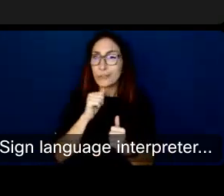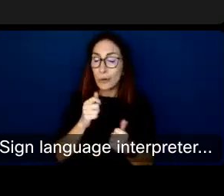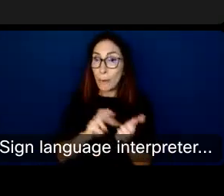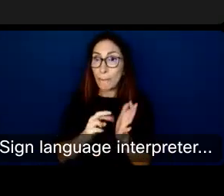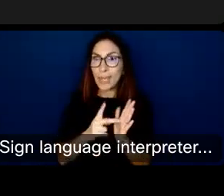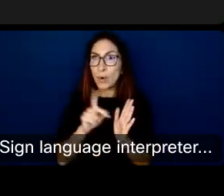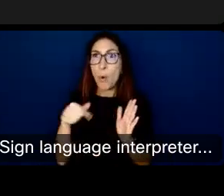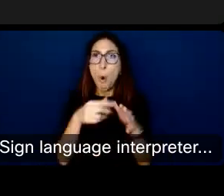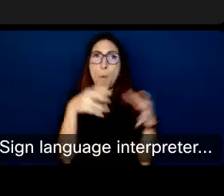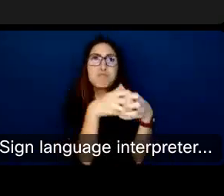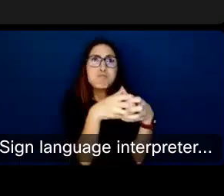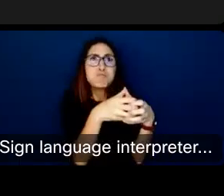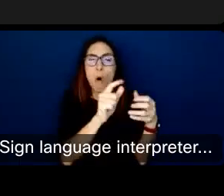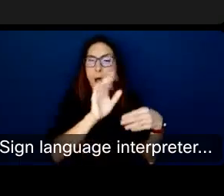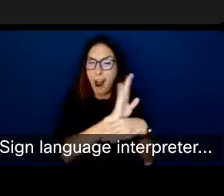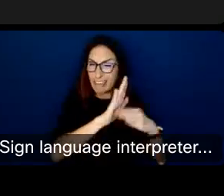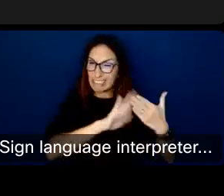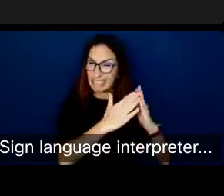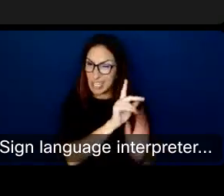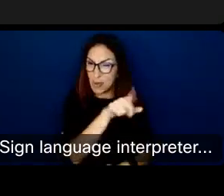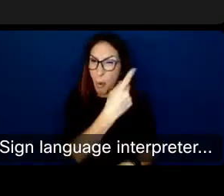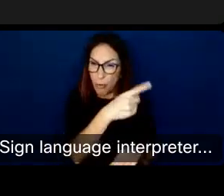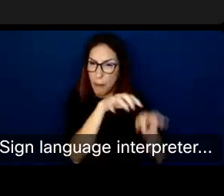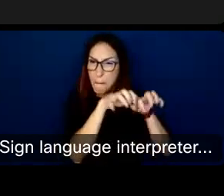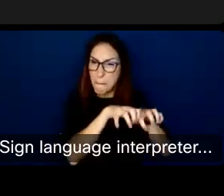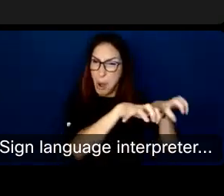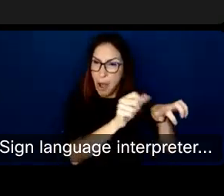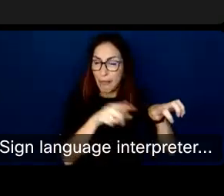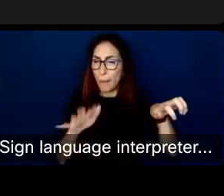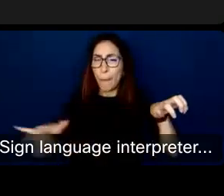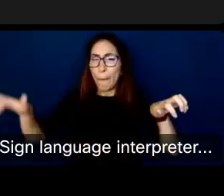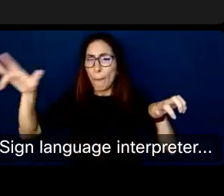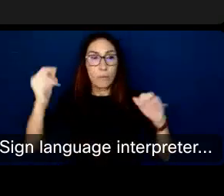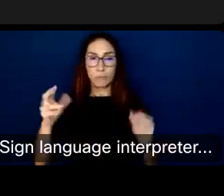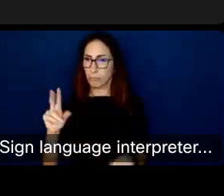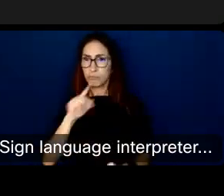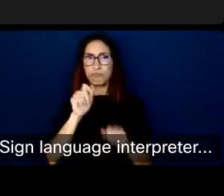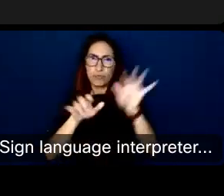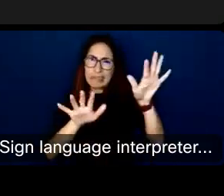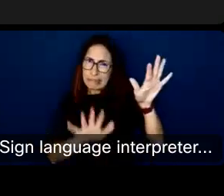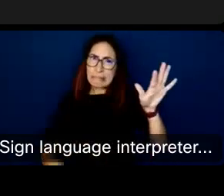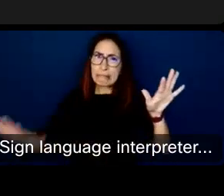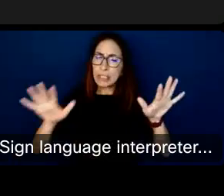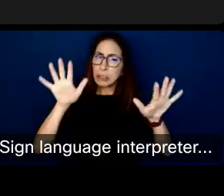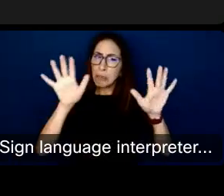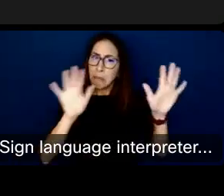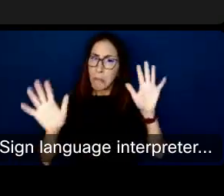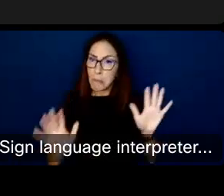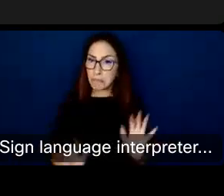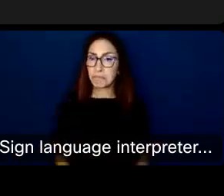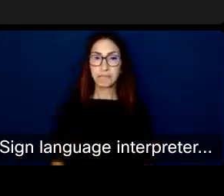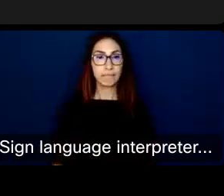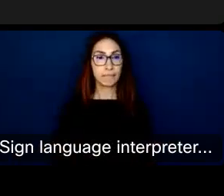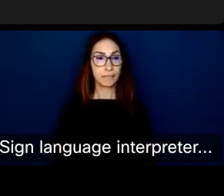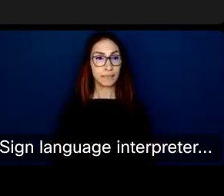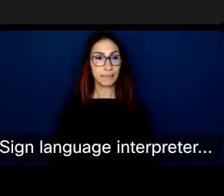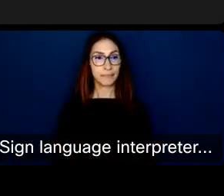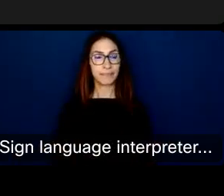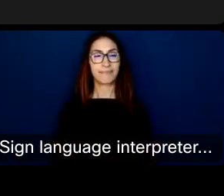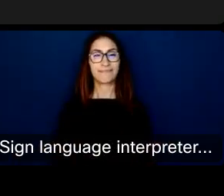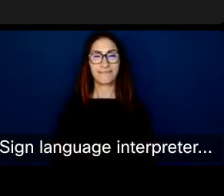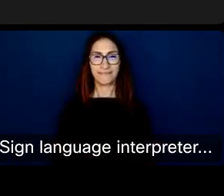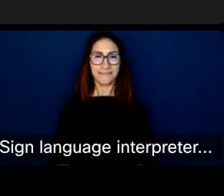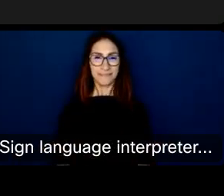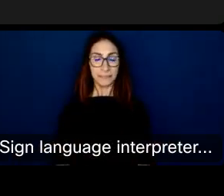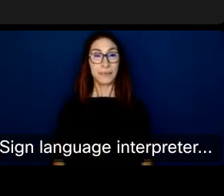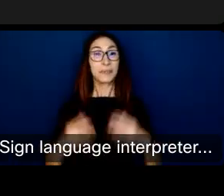the Twin Cities. Next slide, please. So this slide is a chart